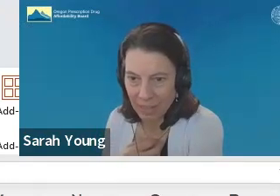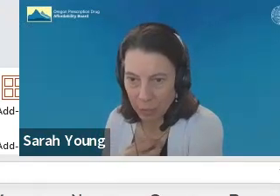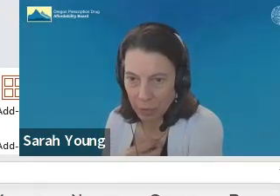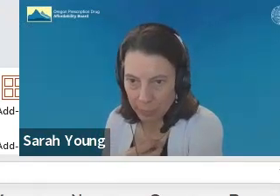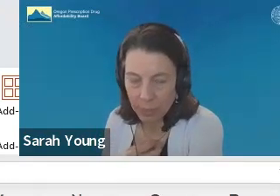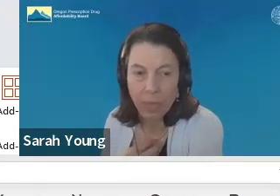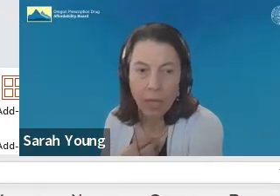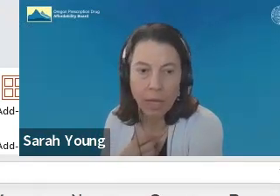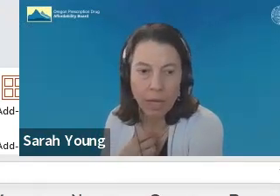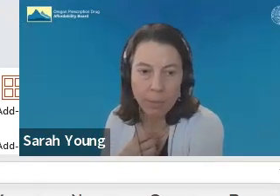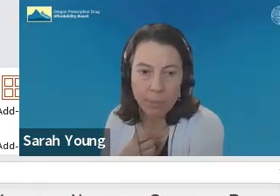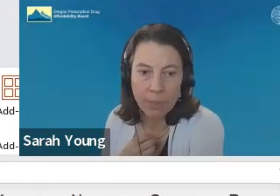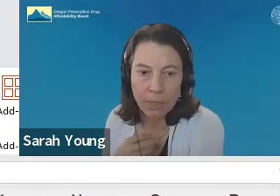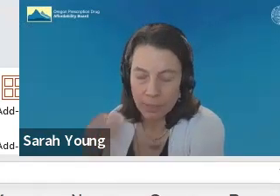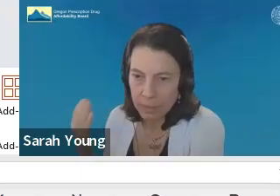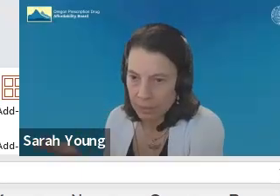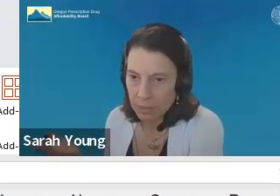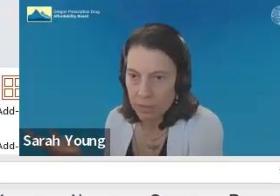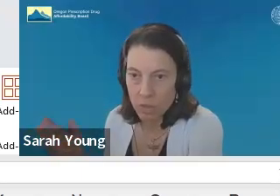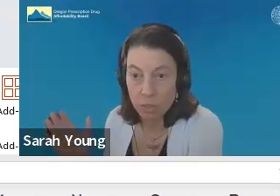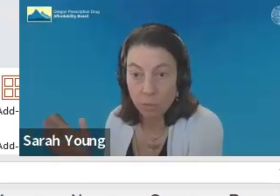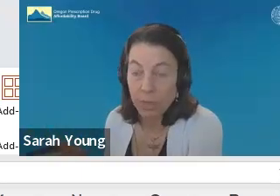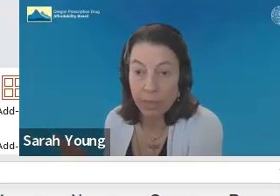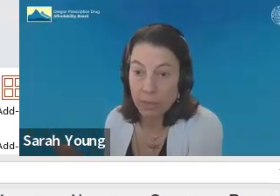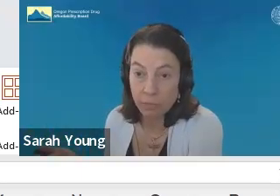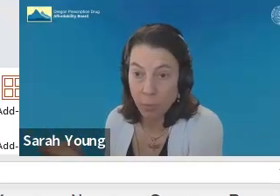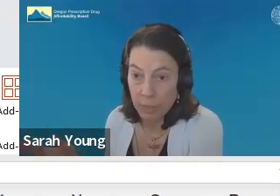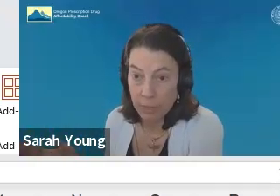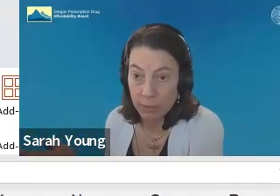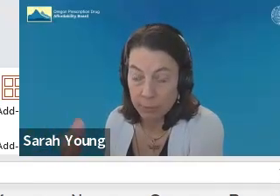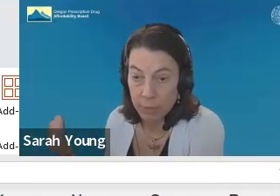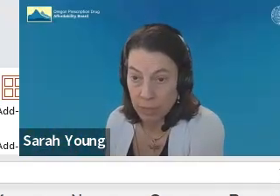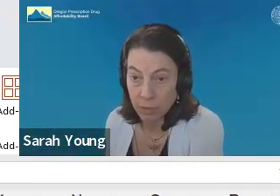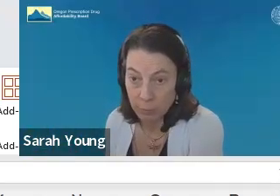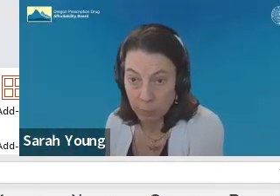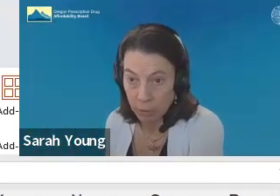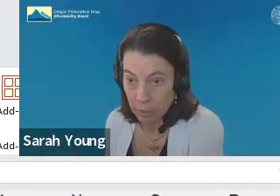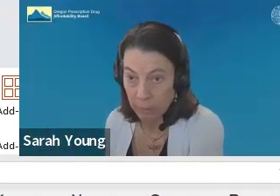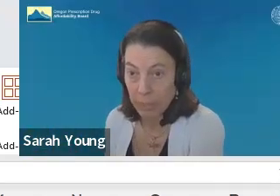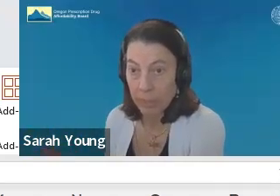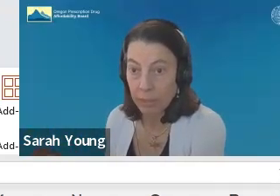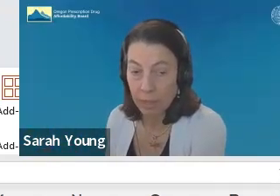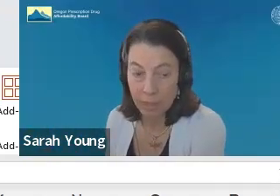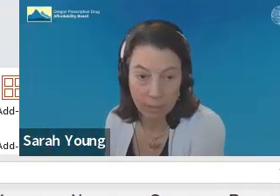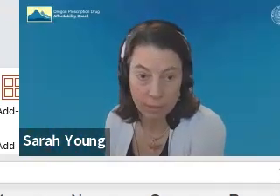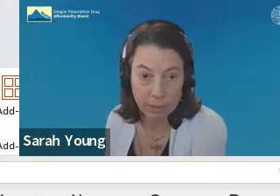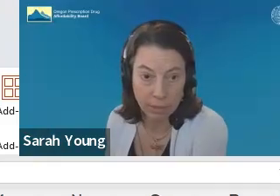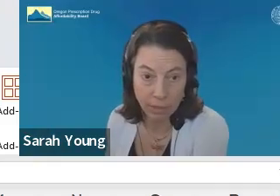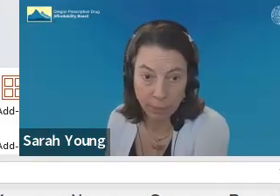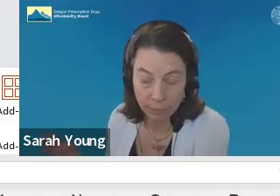uh category. Um that's just a reality of the way data are reported in APAC and